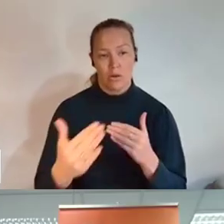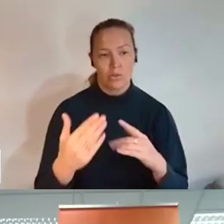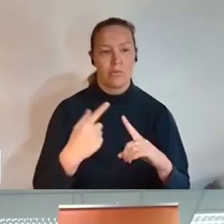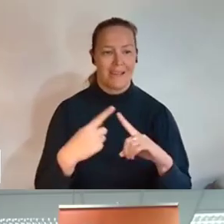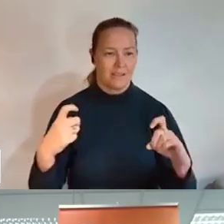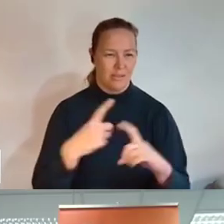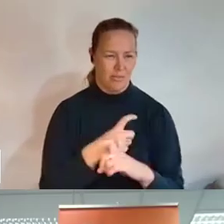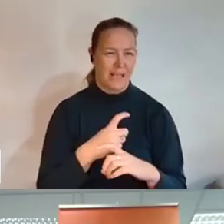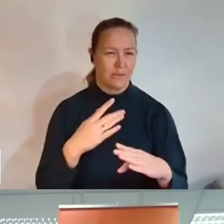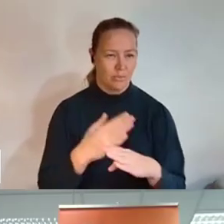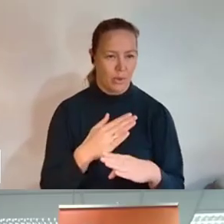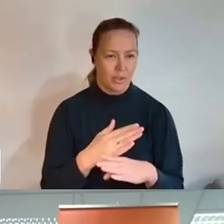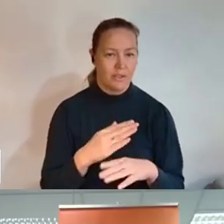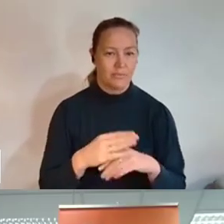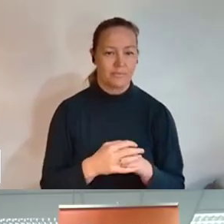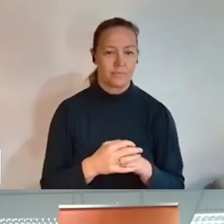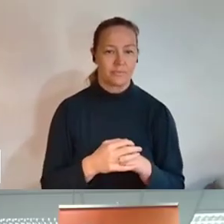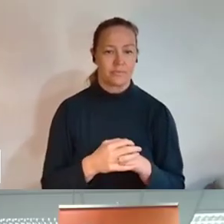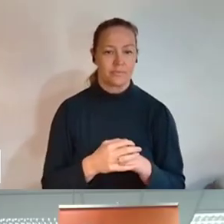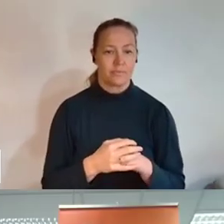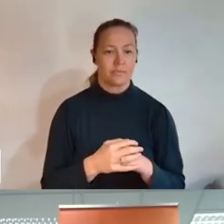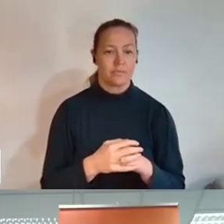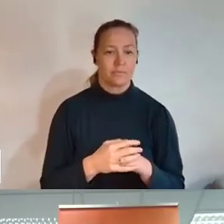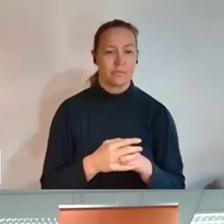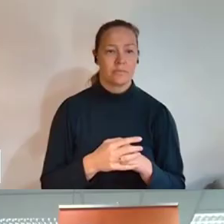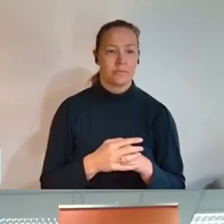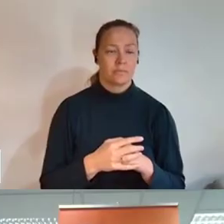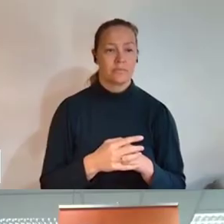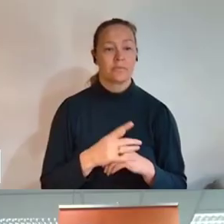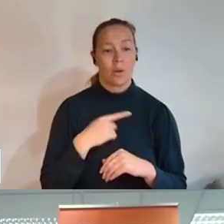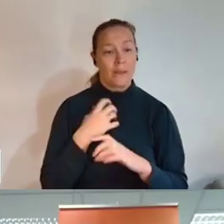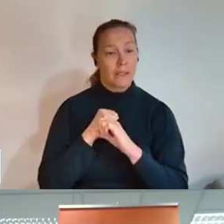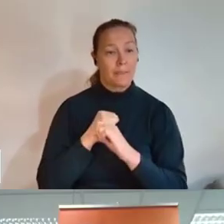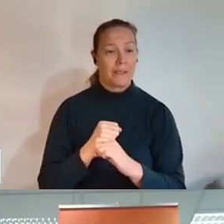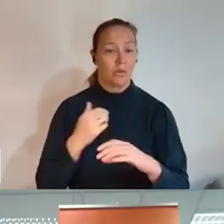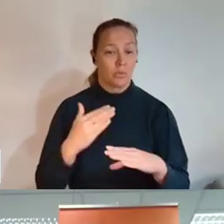and we've committed and will continue to work with the disability sector this year